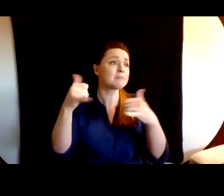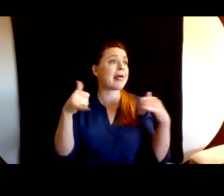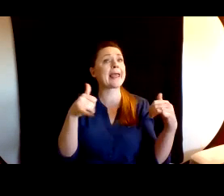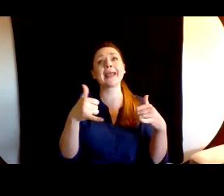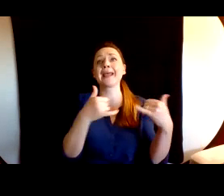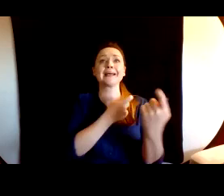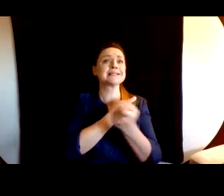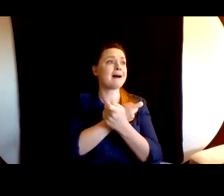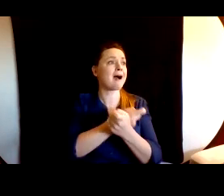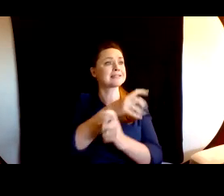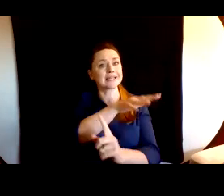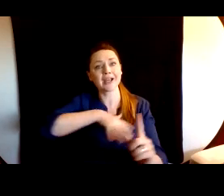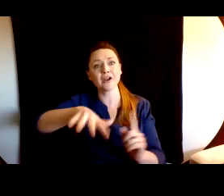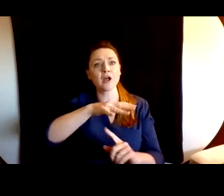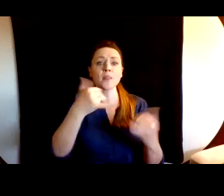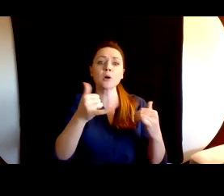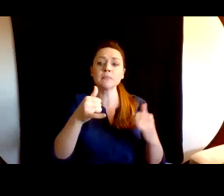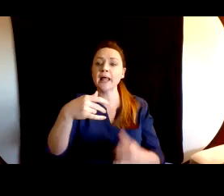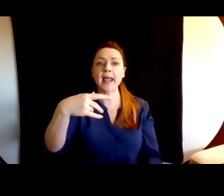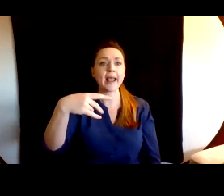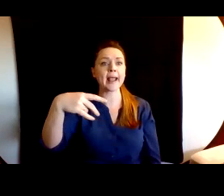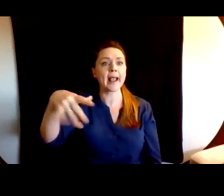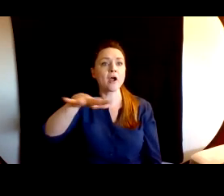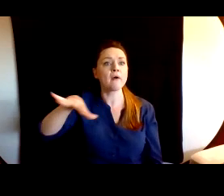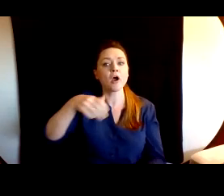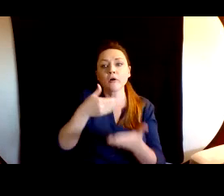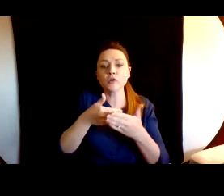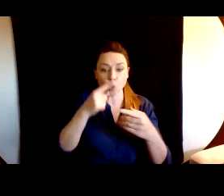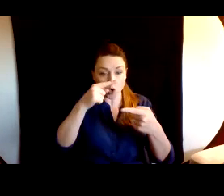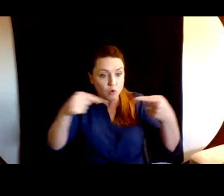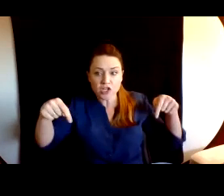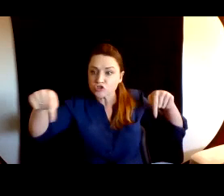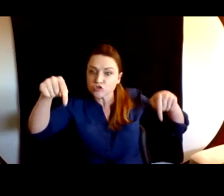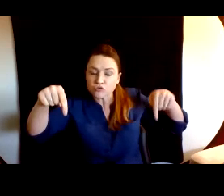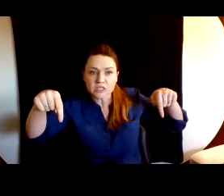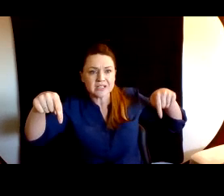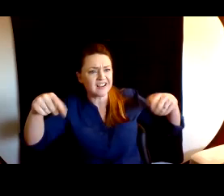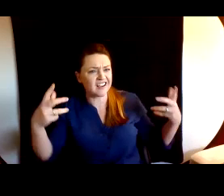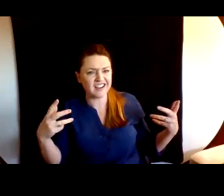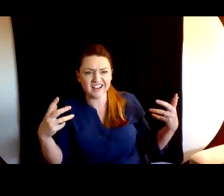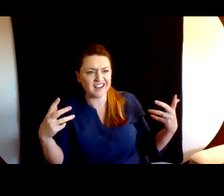Their playgrounds are right next door, or kind of right across the street from toxic chemical dumpsites. And these dumpsites